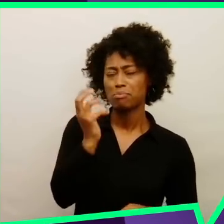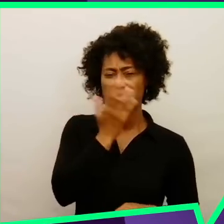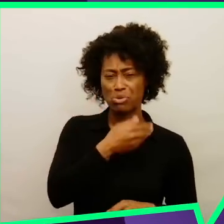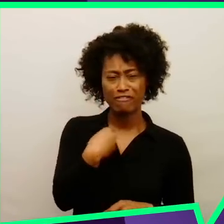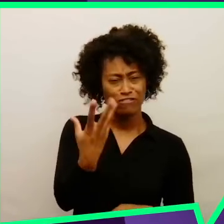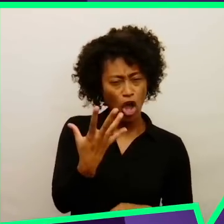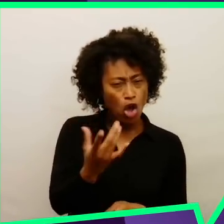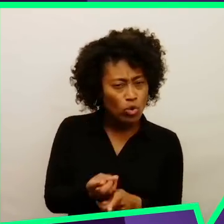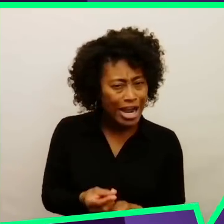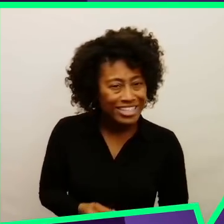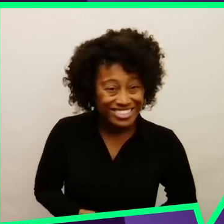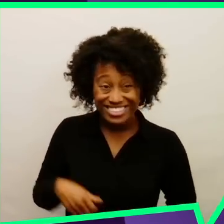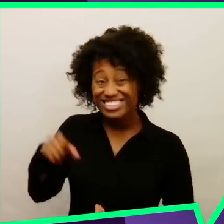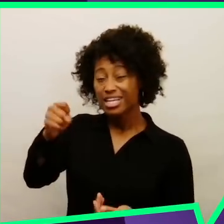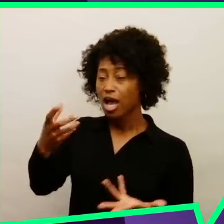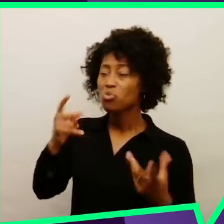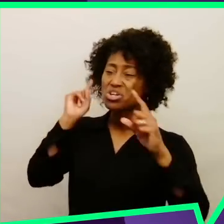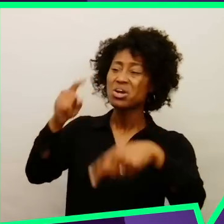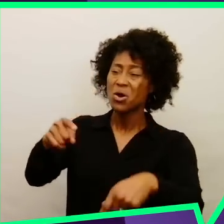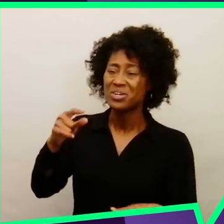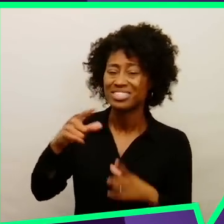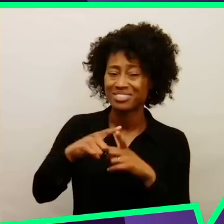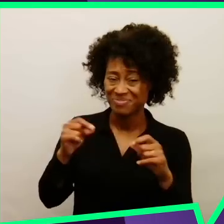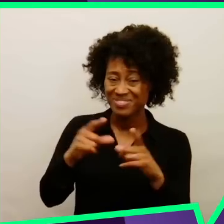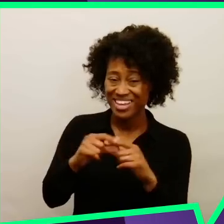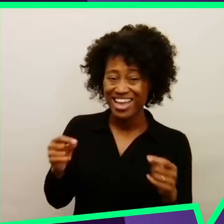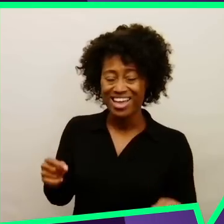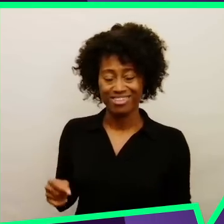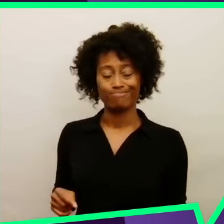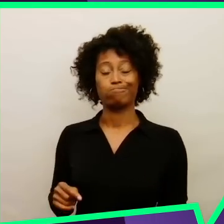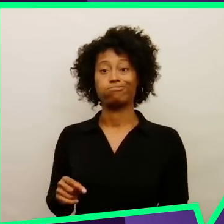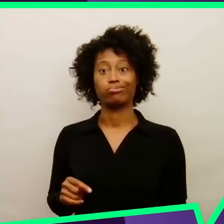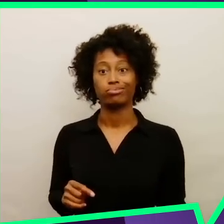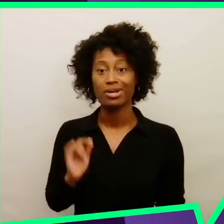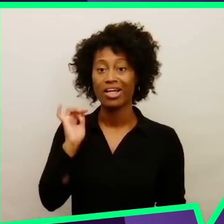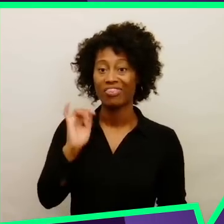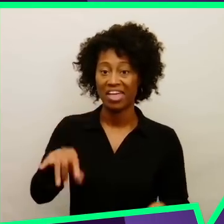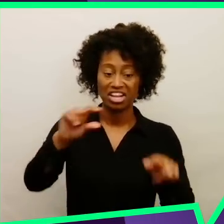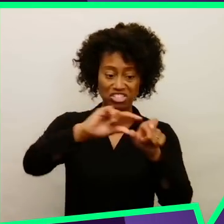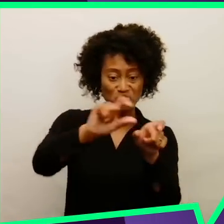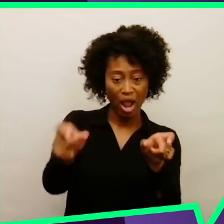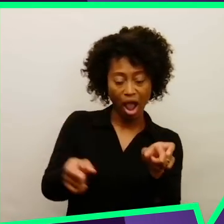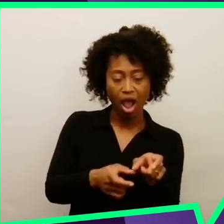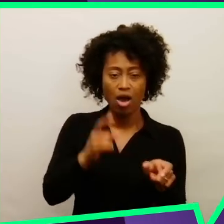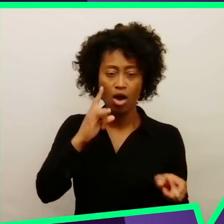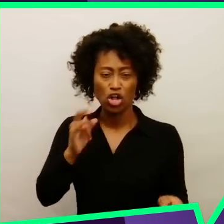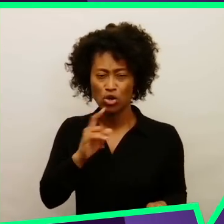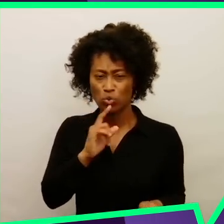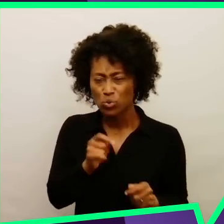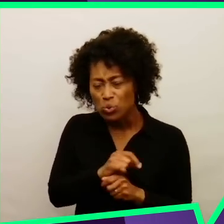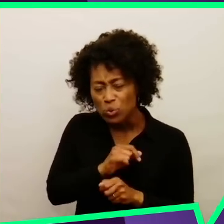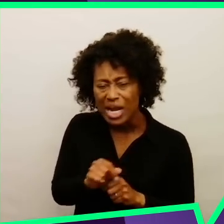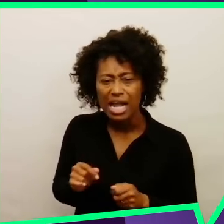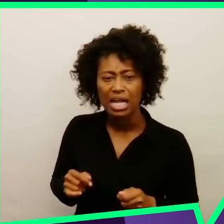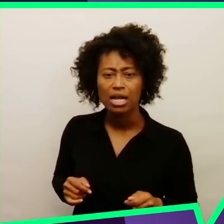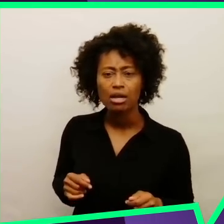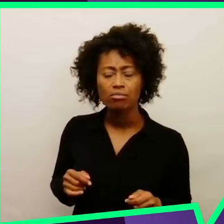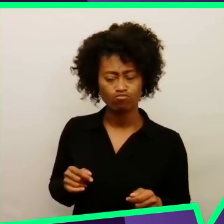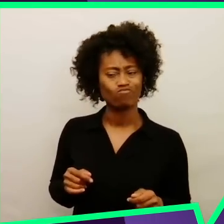what a beautiful track, don't you think? Yeah, I really want to go to Japan. That track looks so much, like, realistic